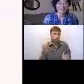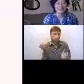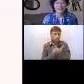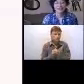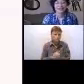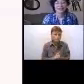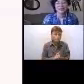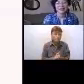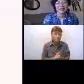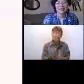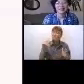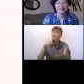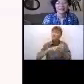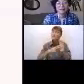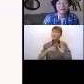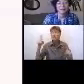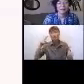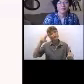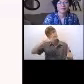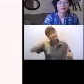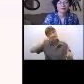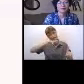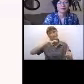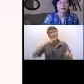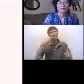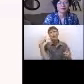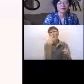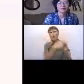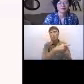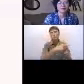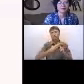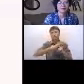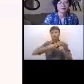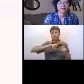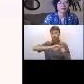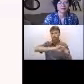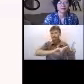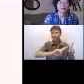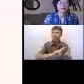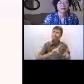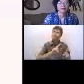as white. All right, we got two more and then we'll we'll, we'll continue on with getting